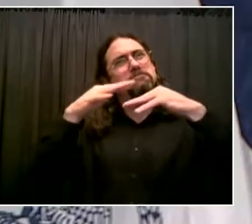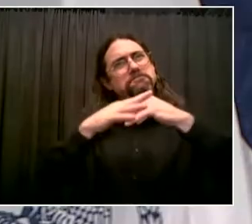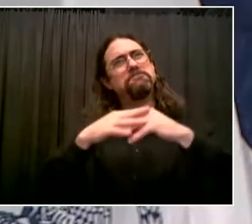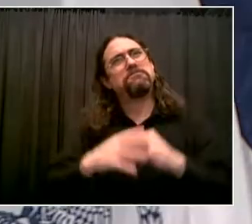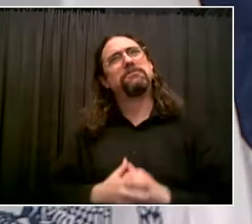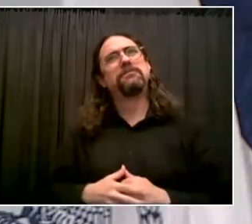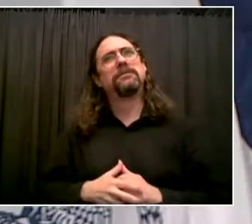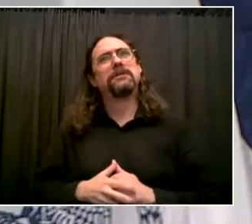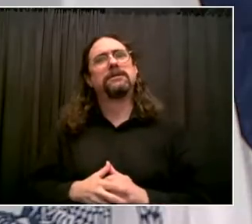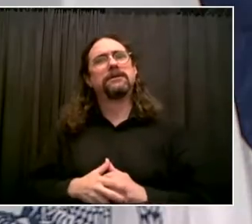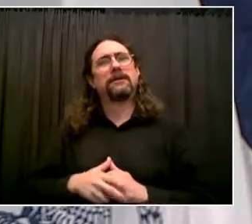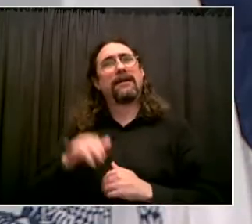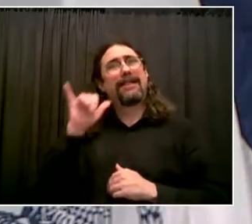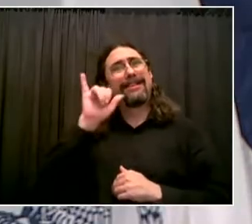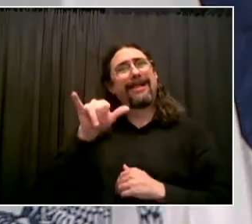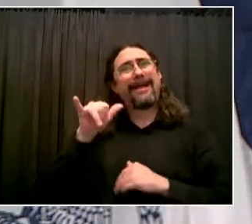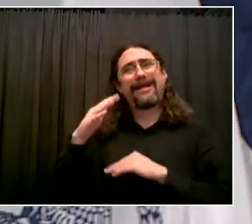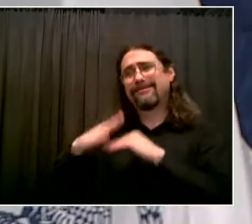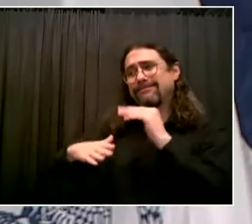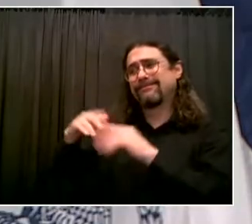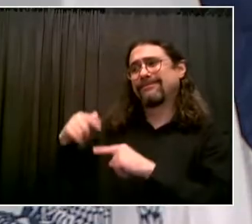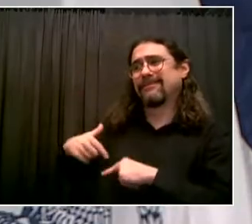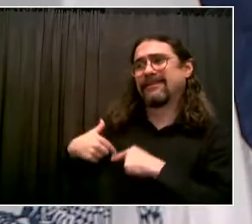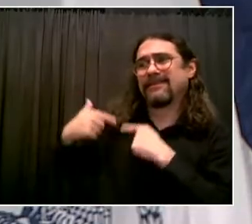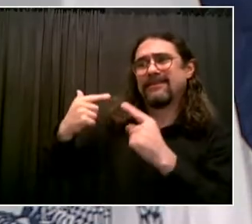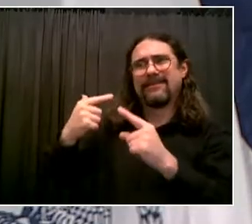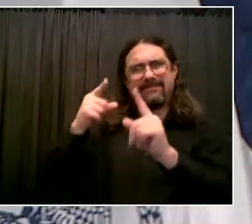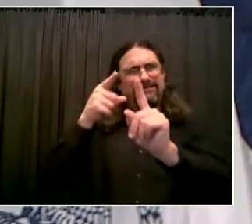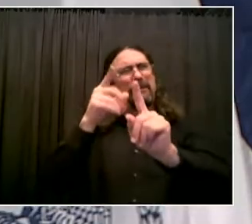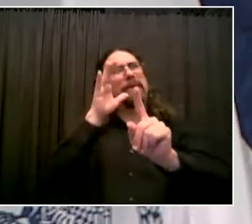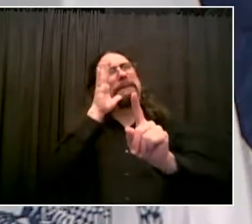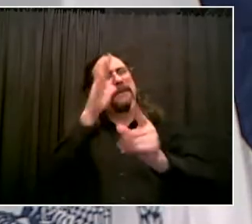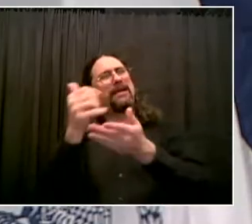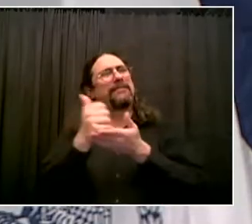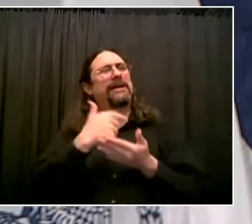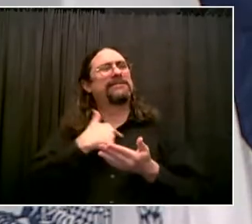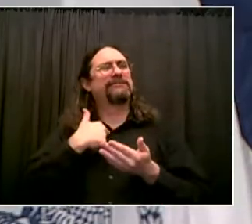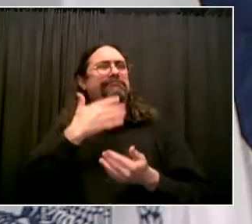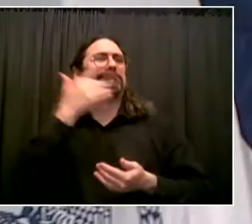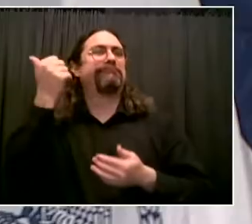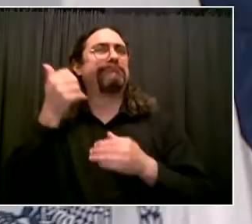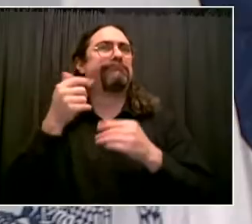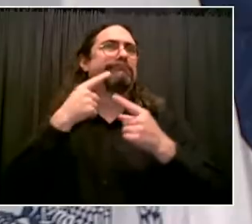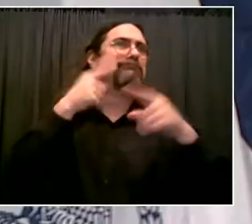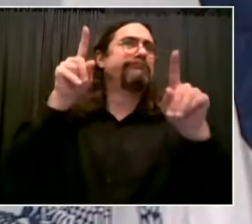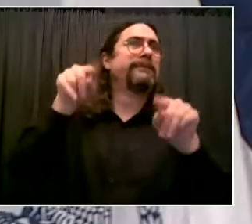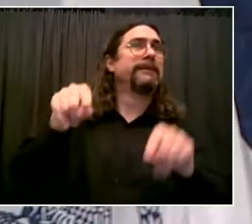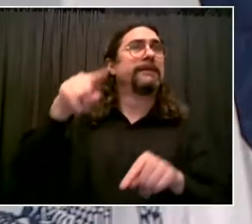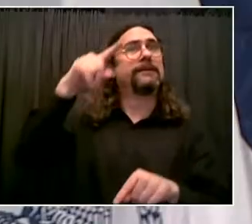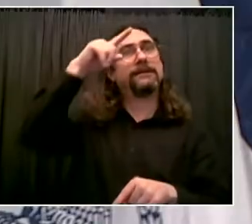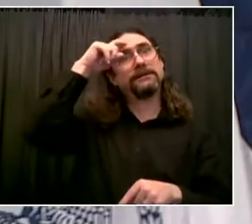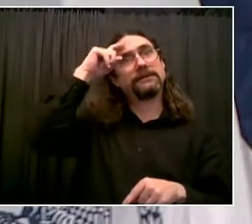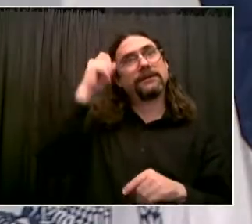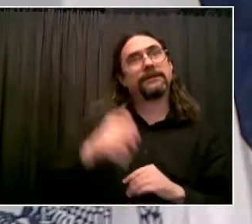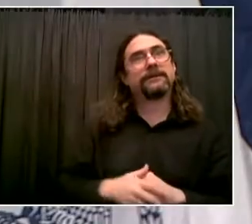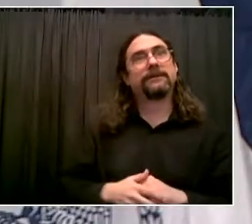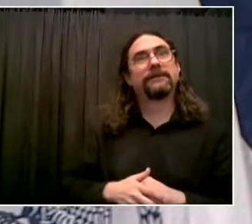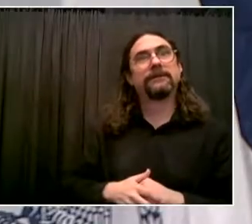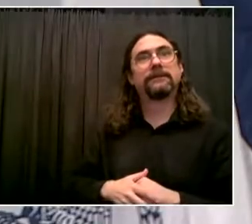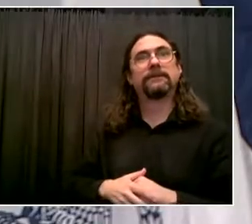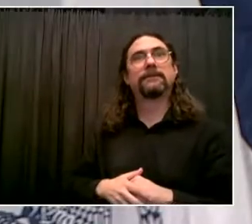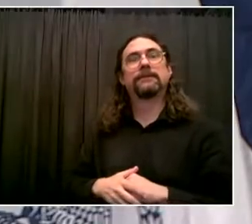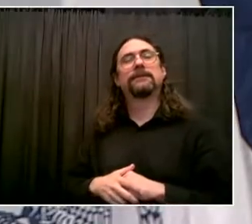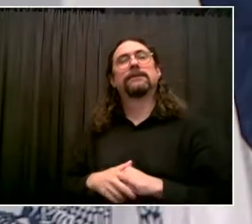WE HAVE TIME